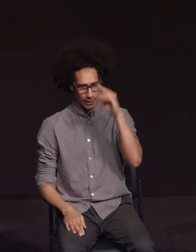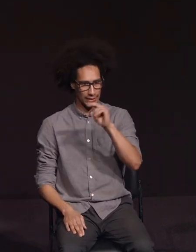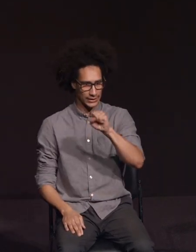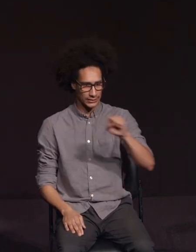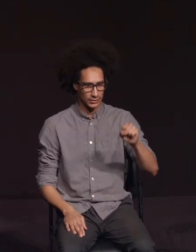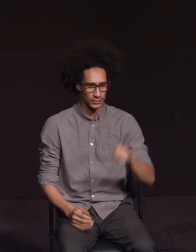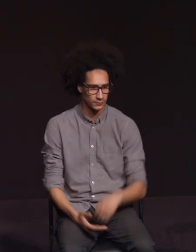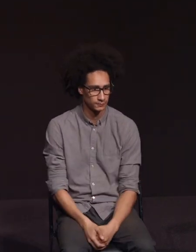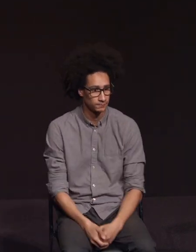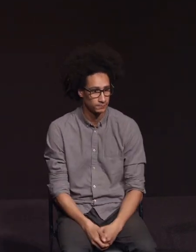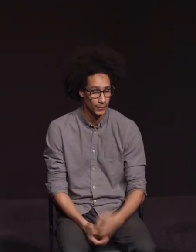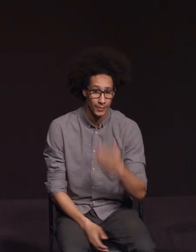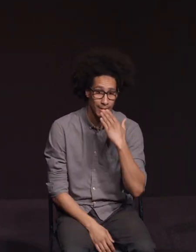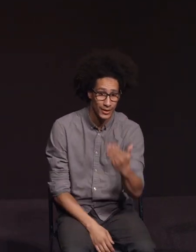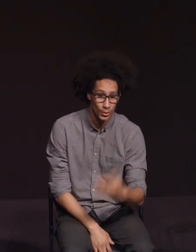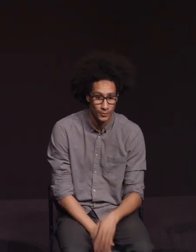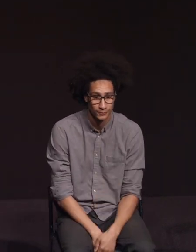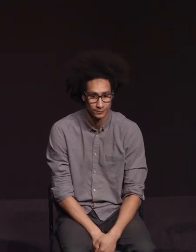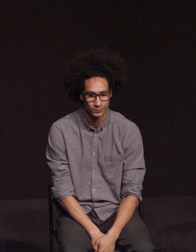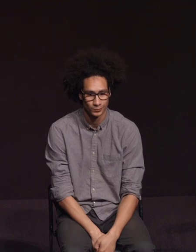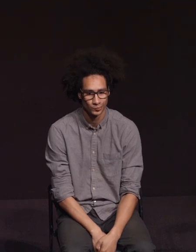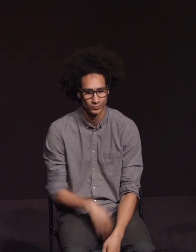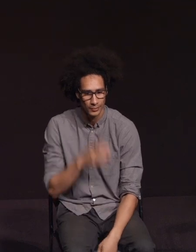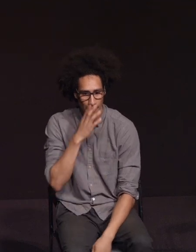Thank you.